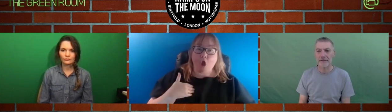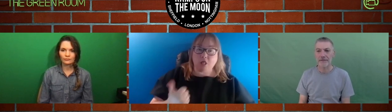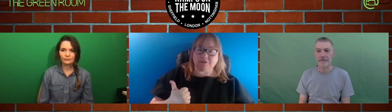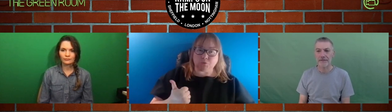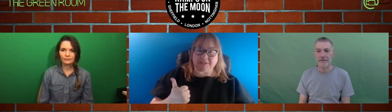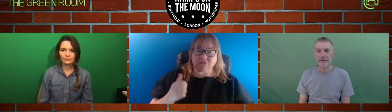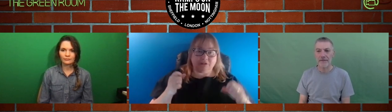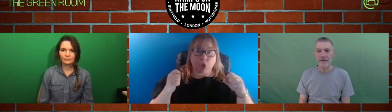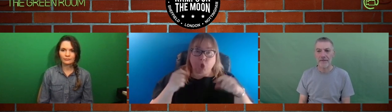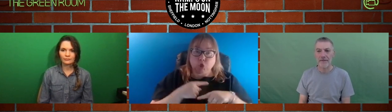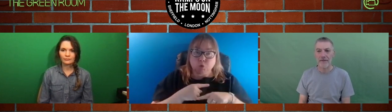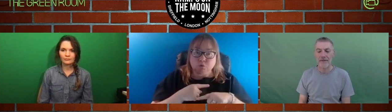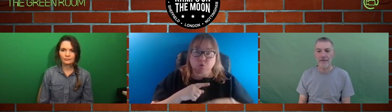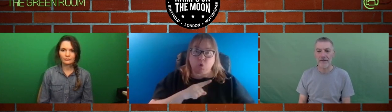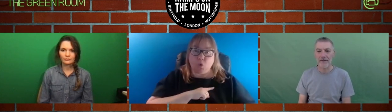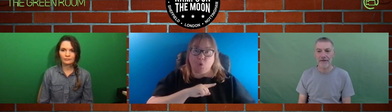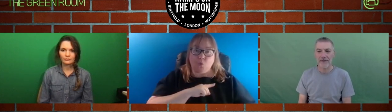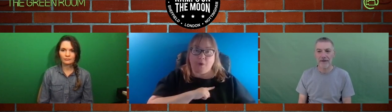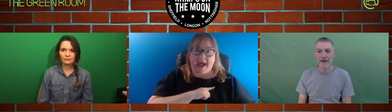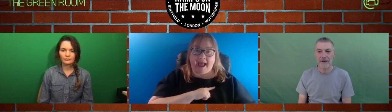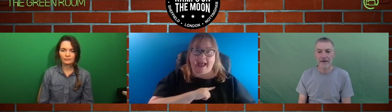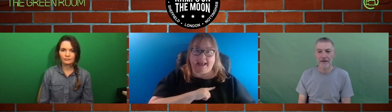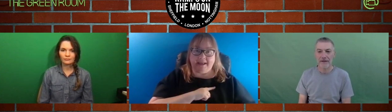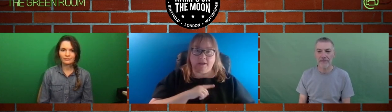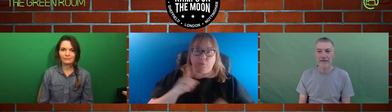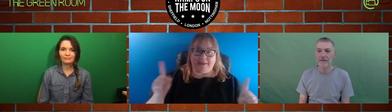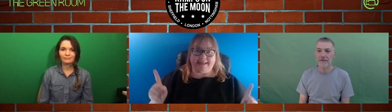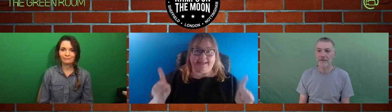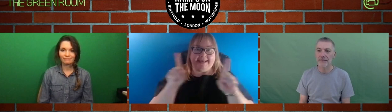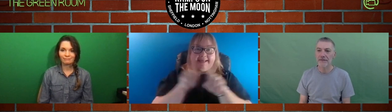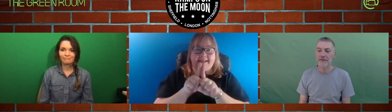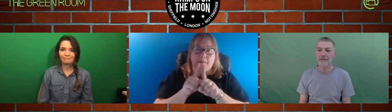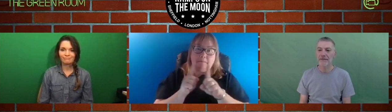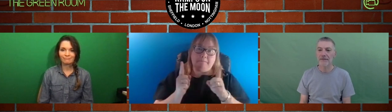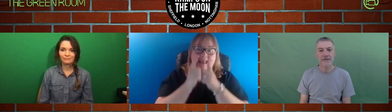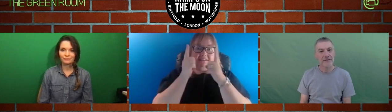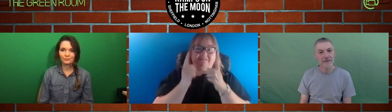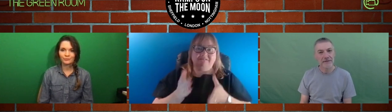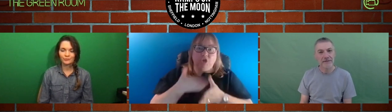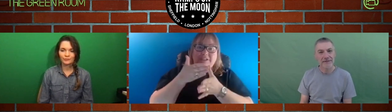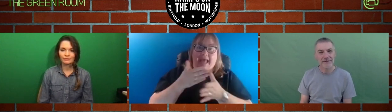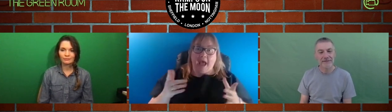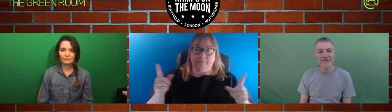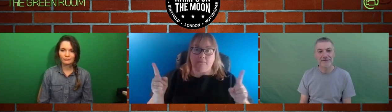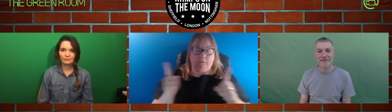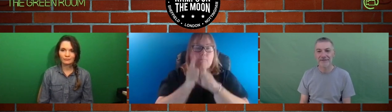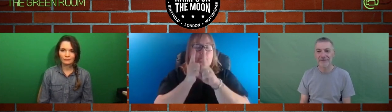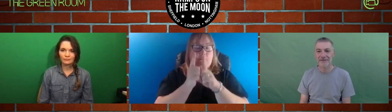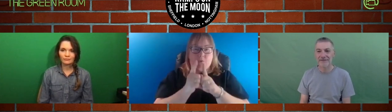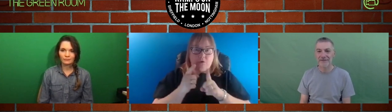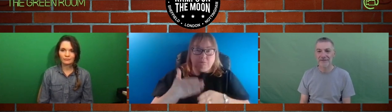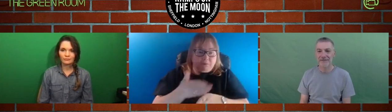that we met on the very first day of all of Oliver Twist didn't we, do you remember? When we started working together that was the first time we'd met. So you'd